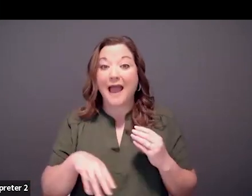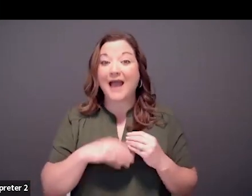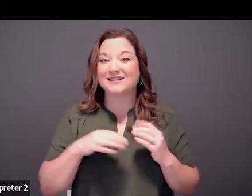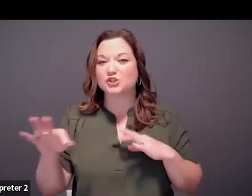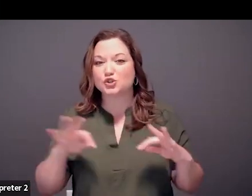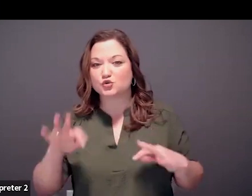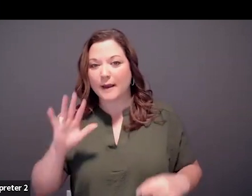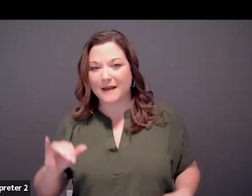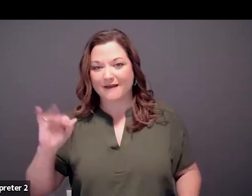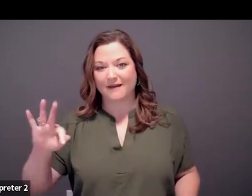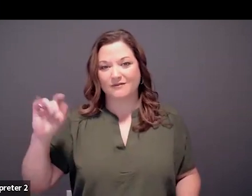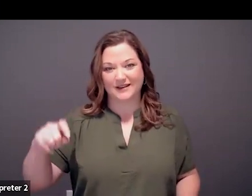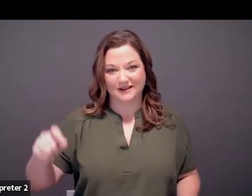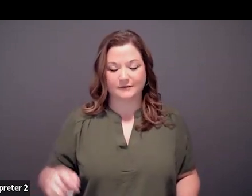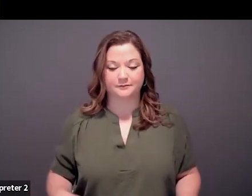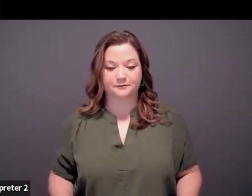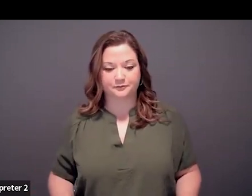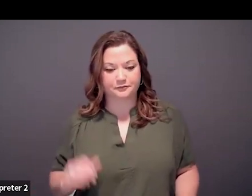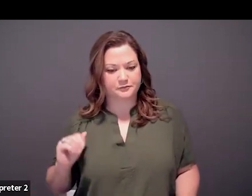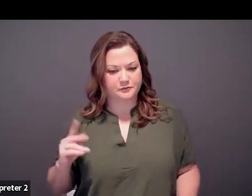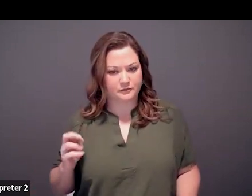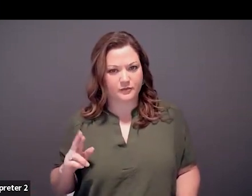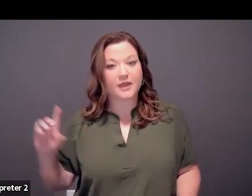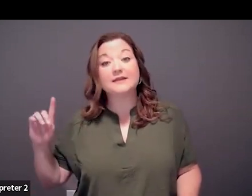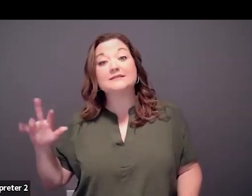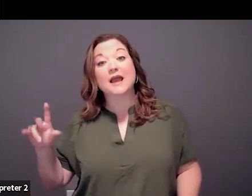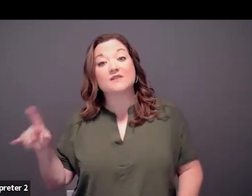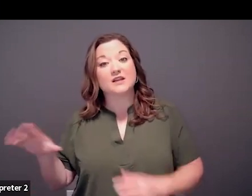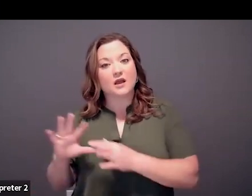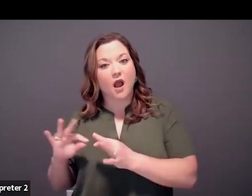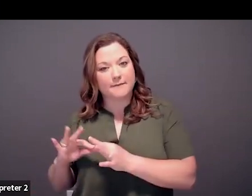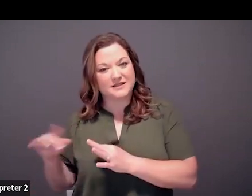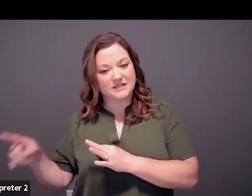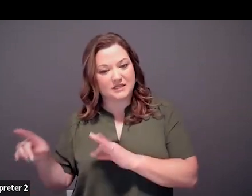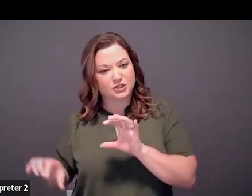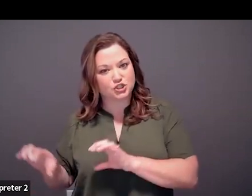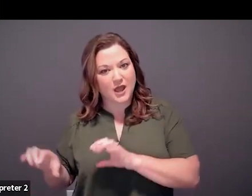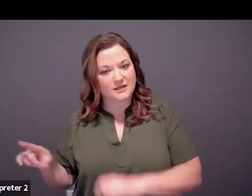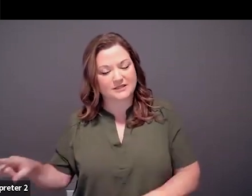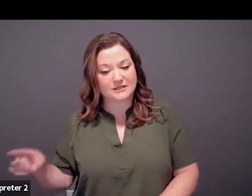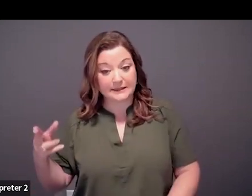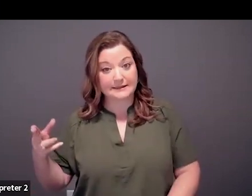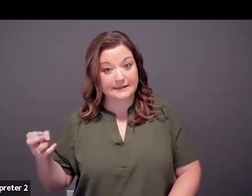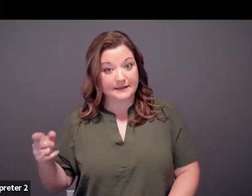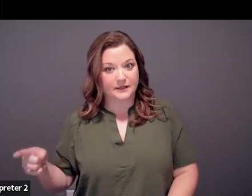I think the other thing I noticed, David commented in the chat that he as-- and he's a sighted person,